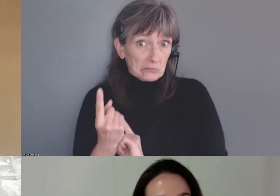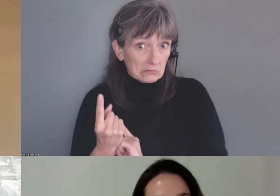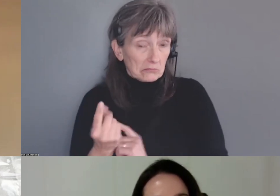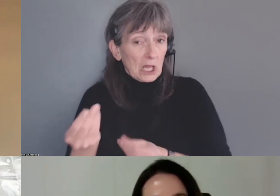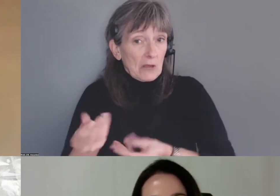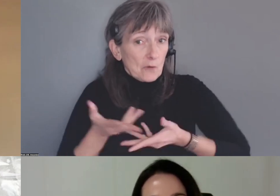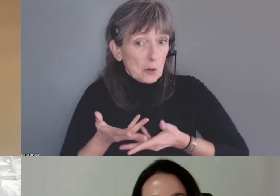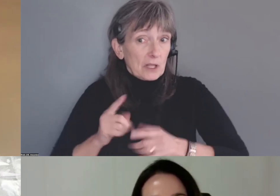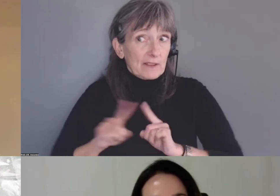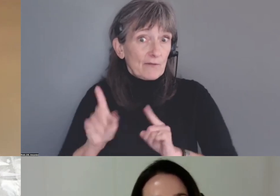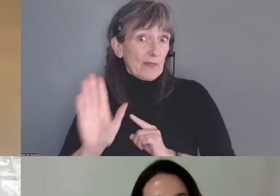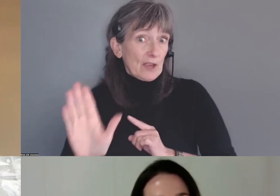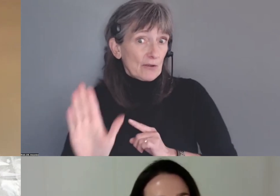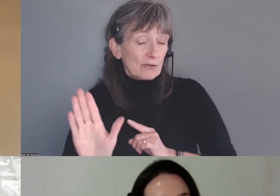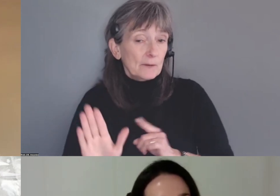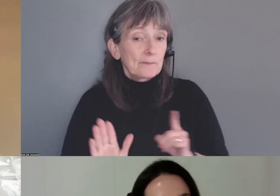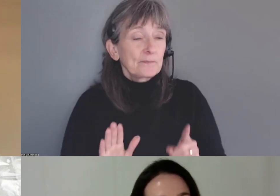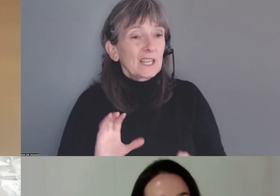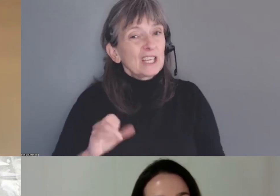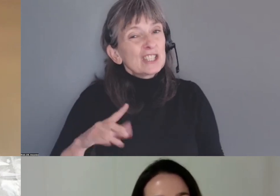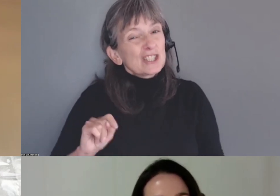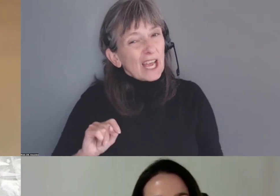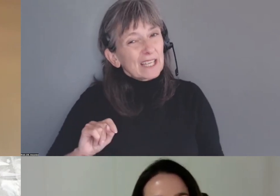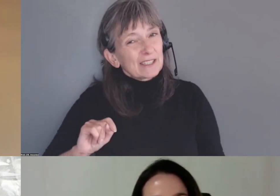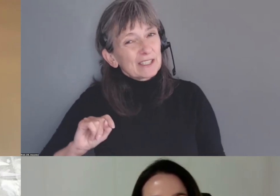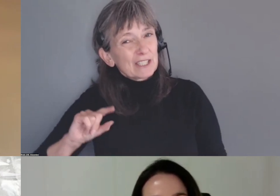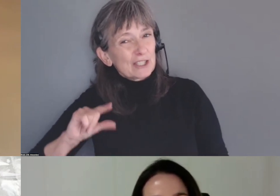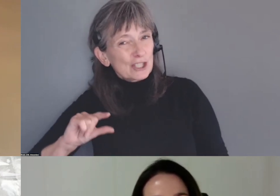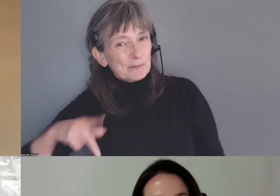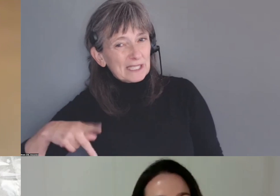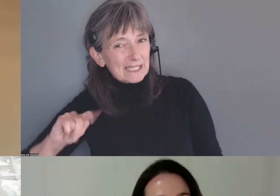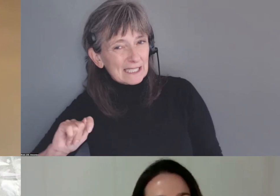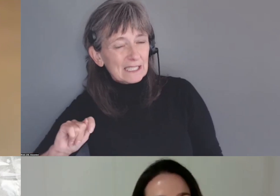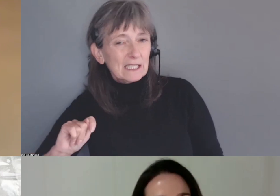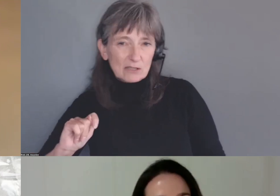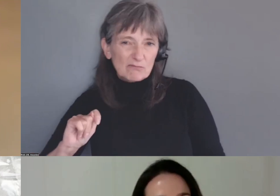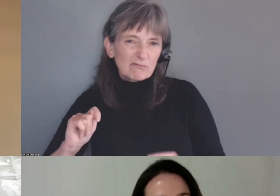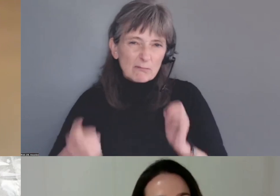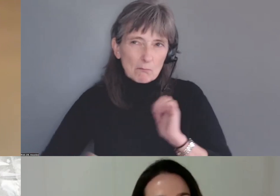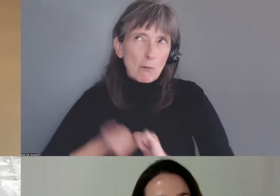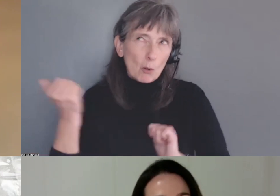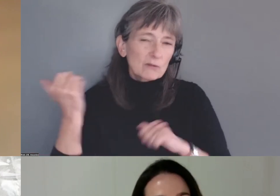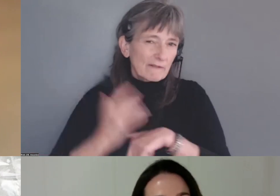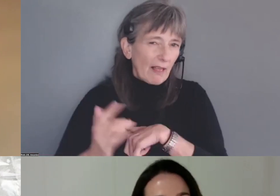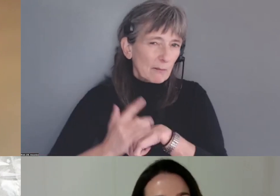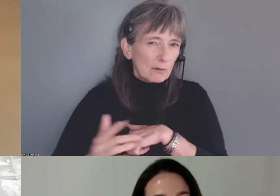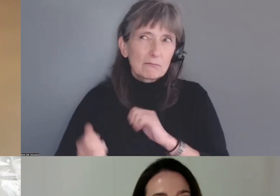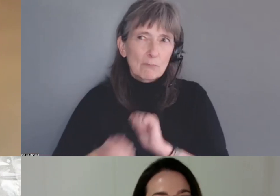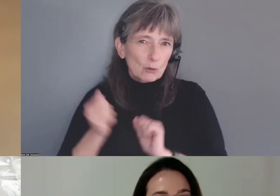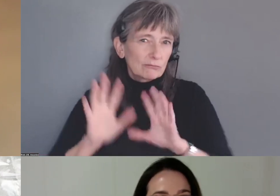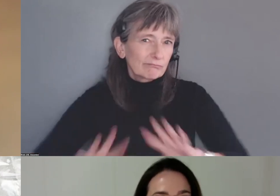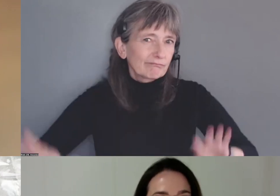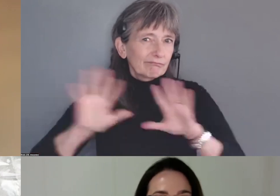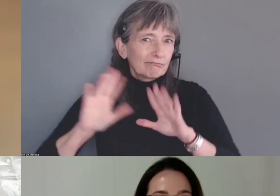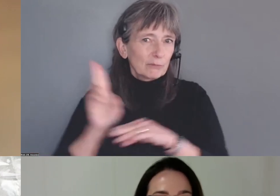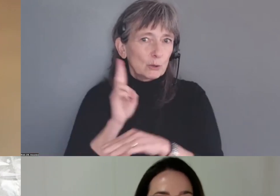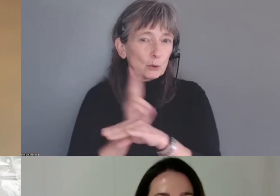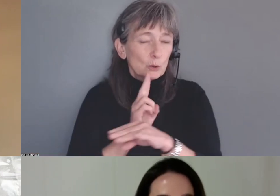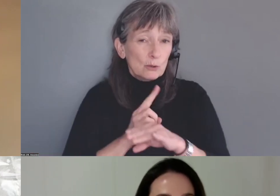ChatGPT is the most widely available. We work very globally. So, a lot of the other systems